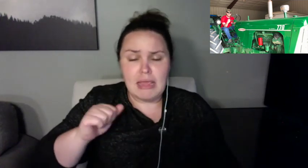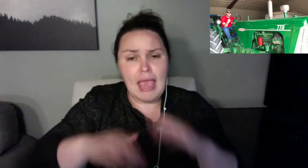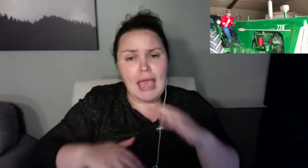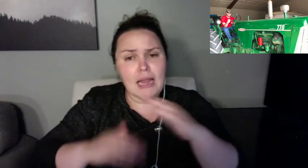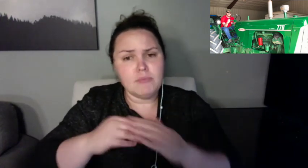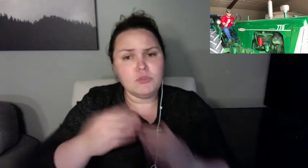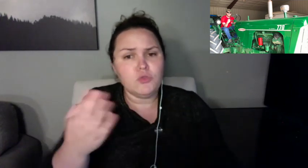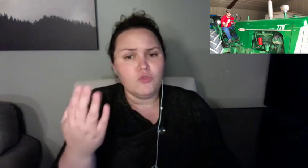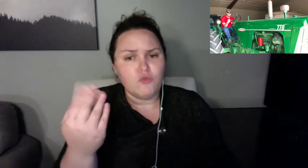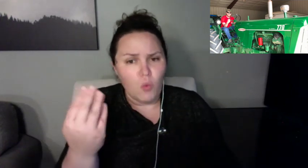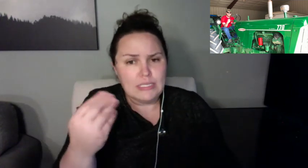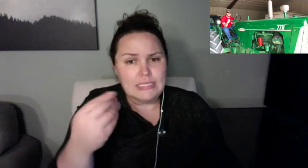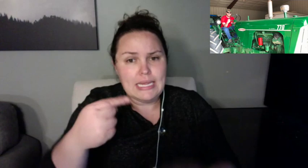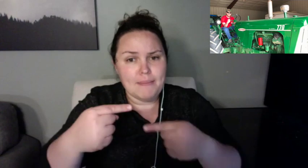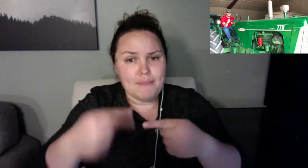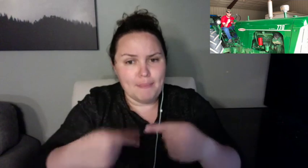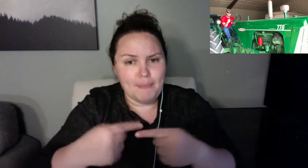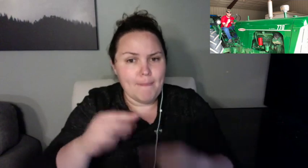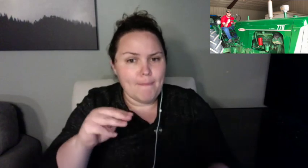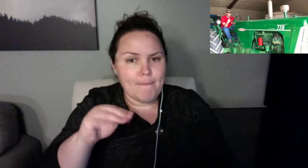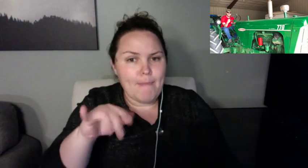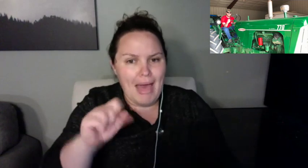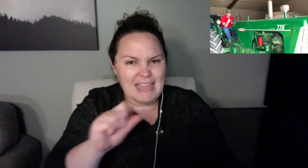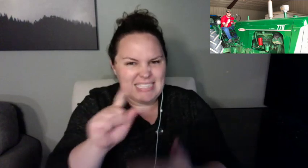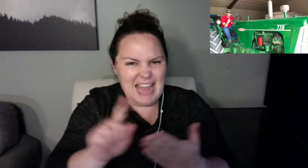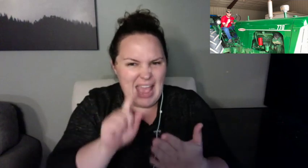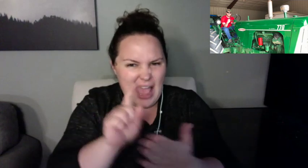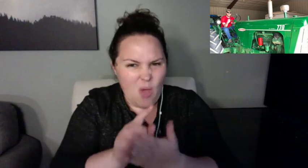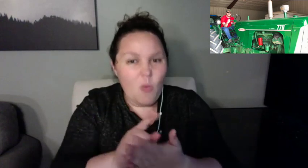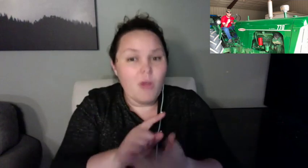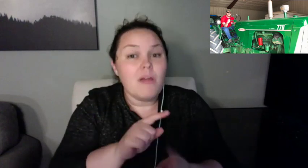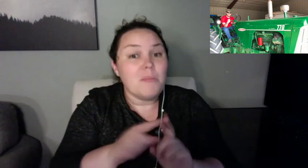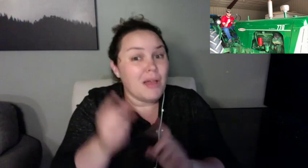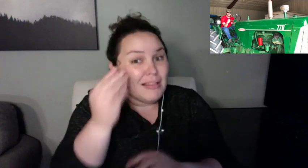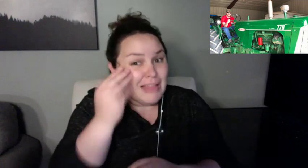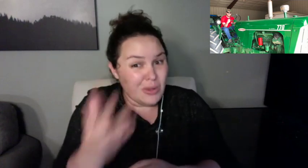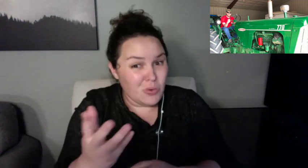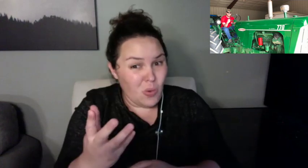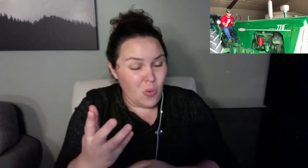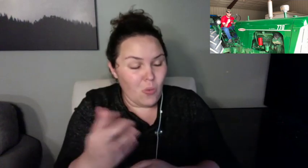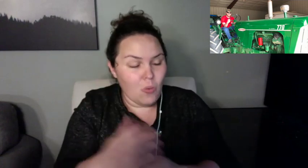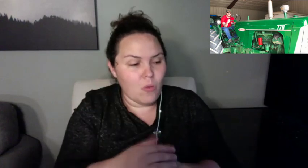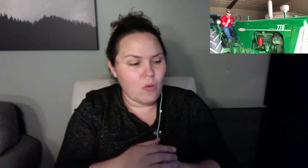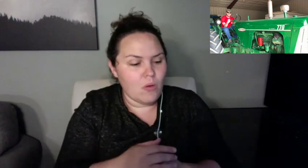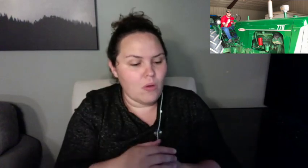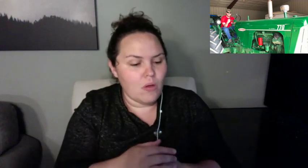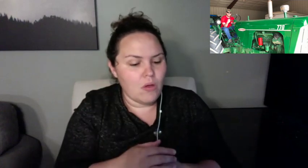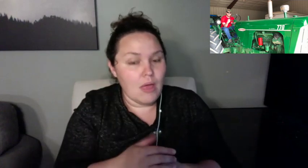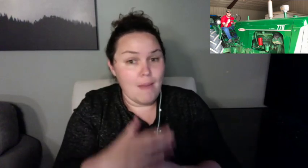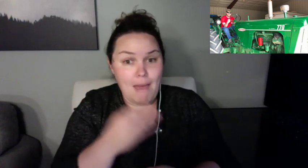But there's a there's a real steep hill to the west of our house here.